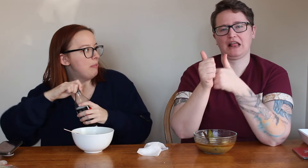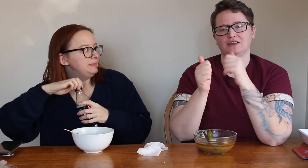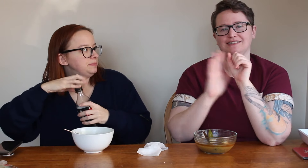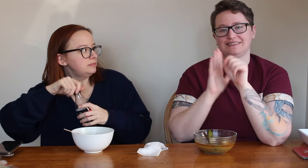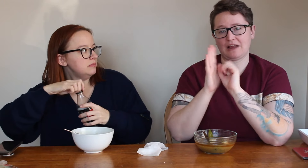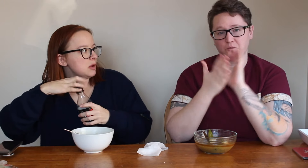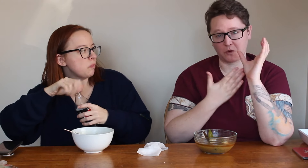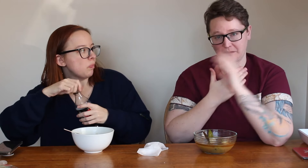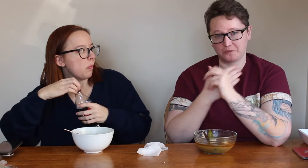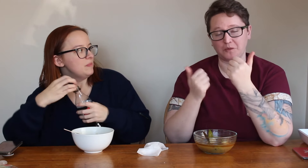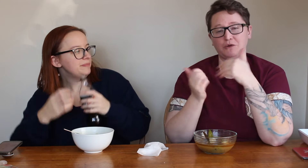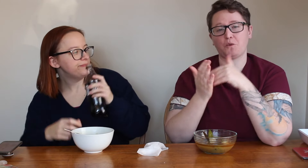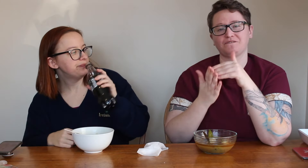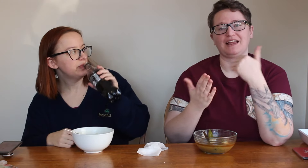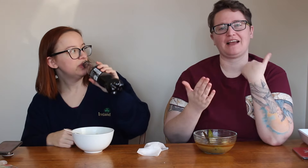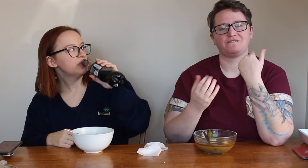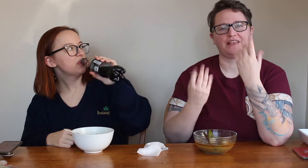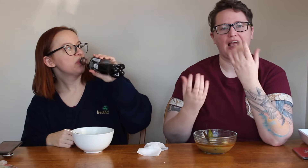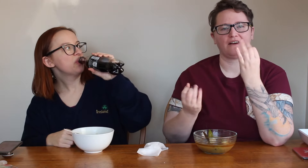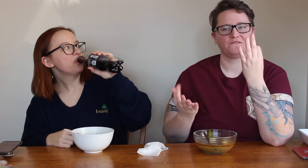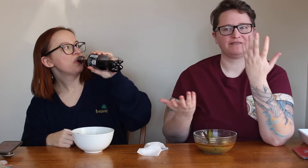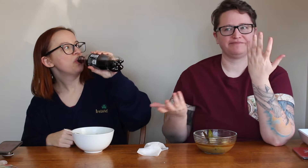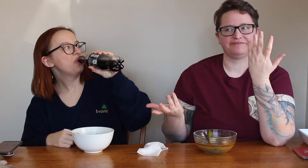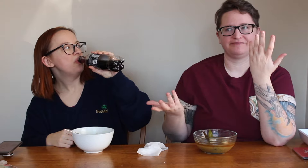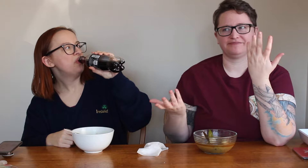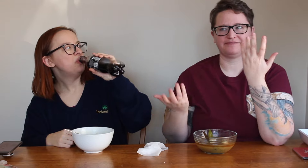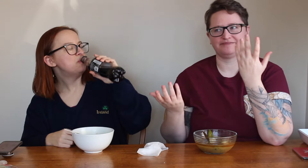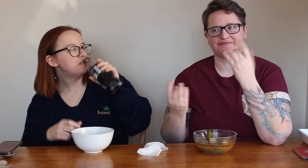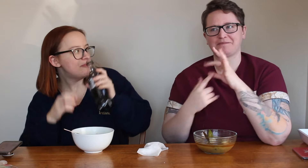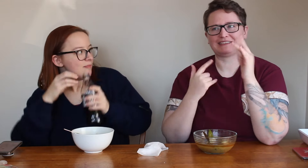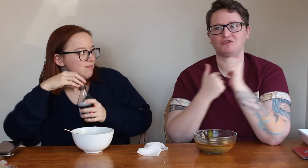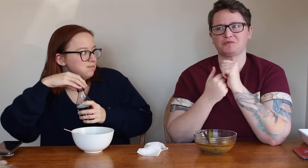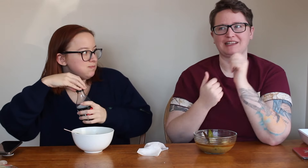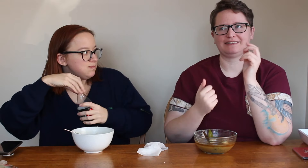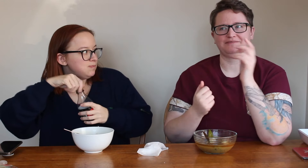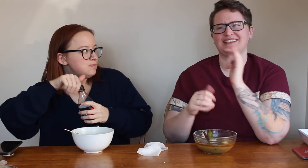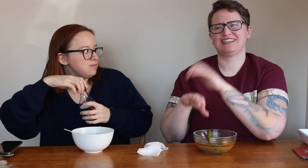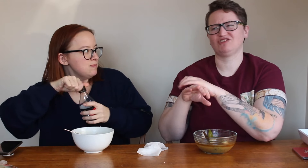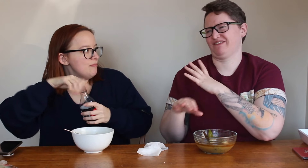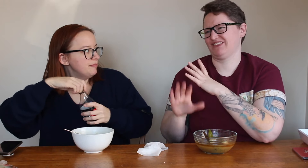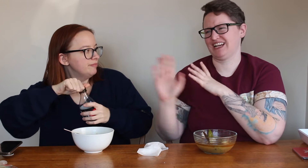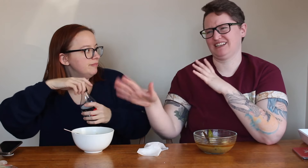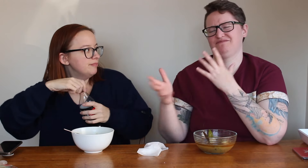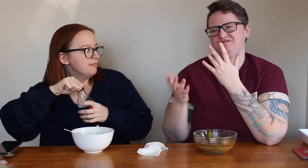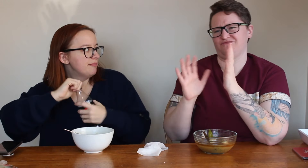You know to match what his - more custom you know maybe you learn What he should learn Because at least in my personal experience